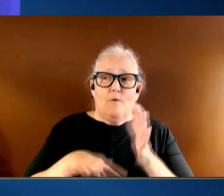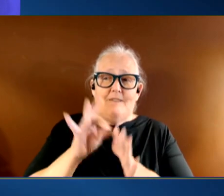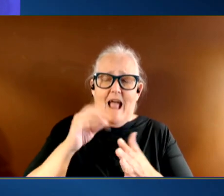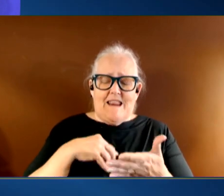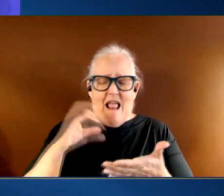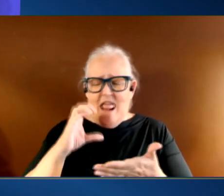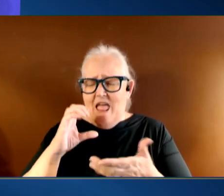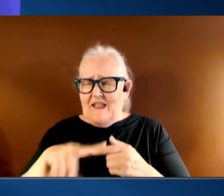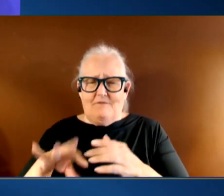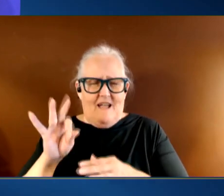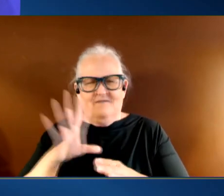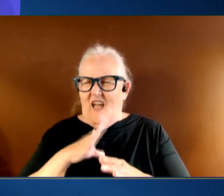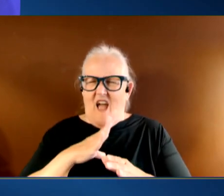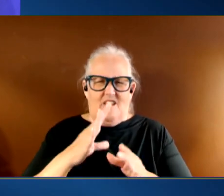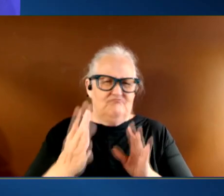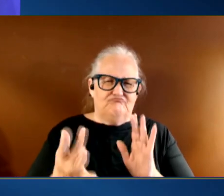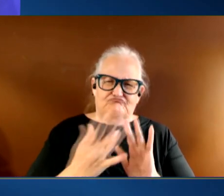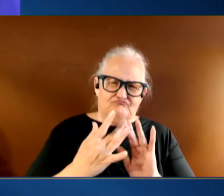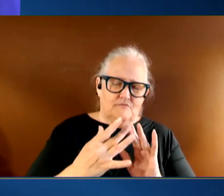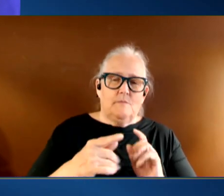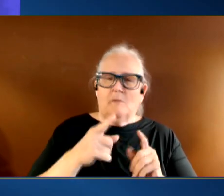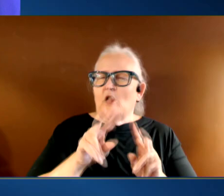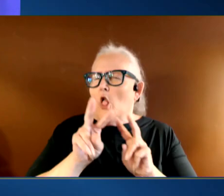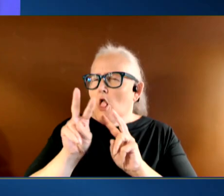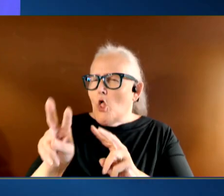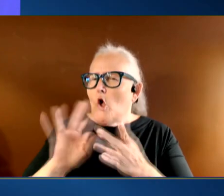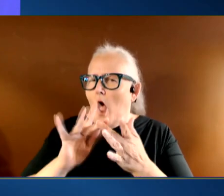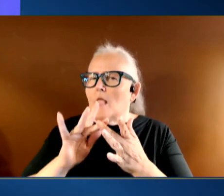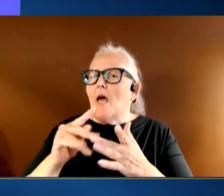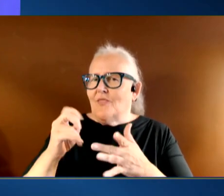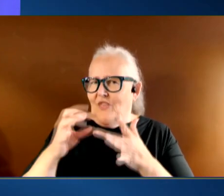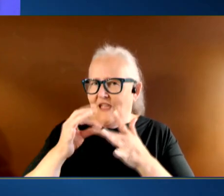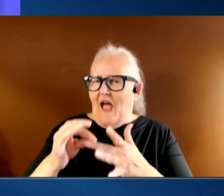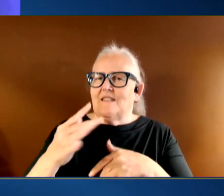please look for the guides online. I do have some copies. I don't have enough for everybody, but if